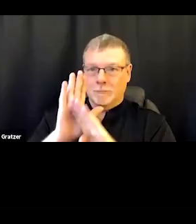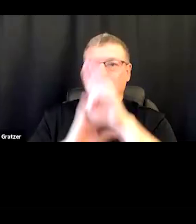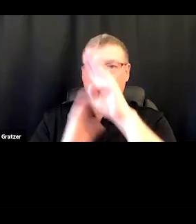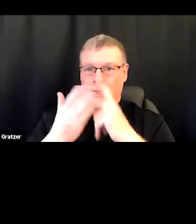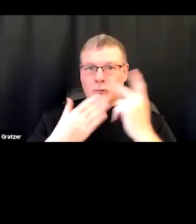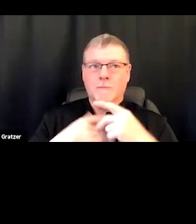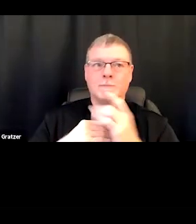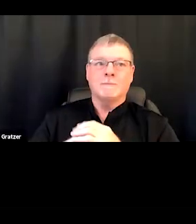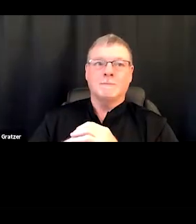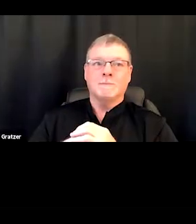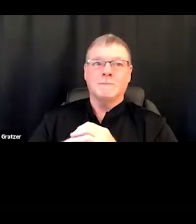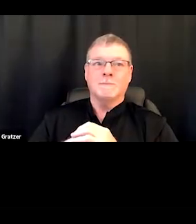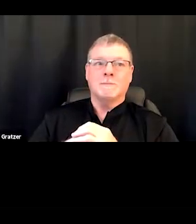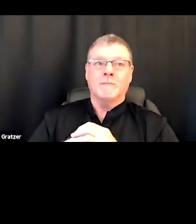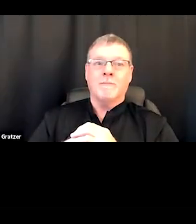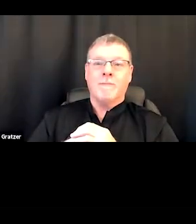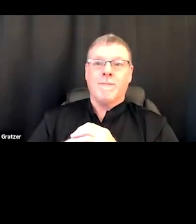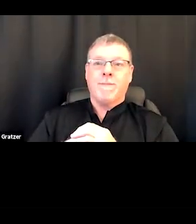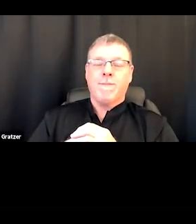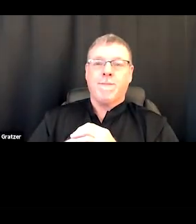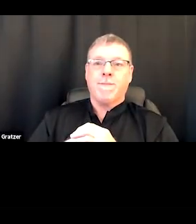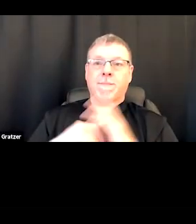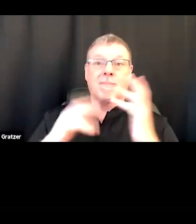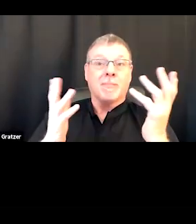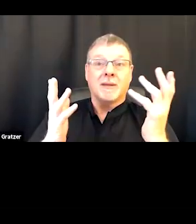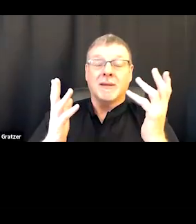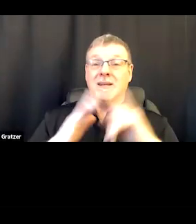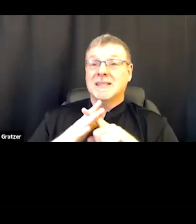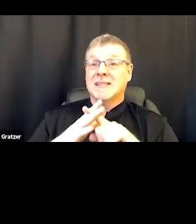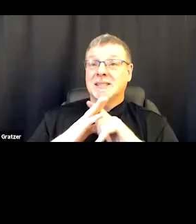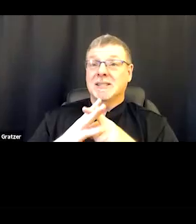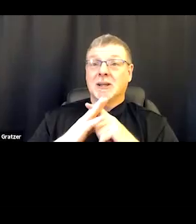It started out as a very small program through the pilots.